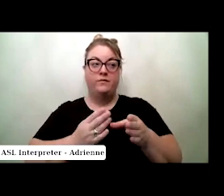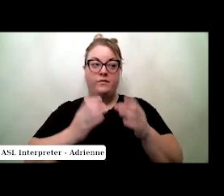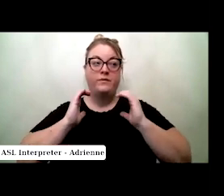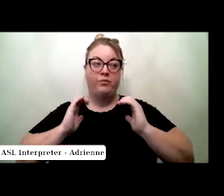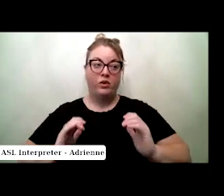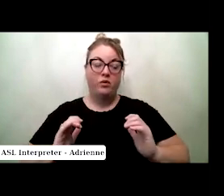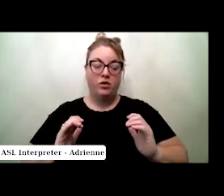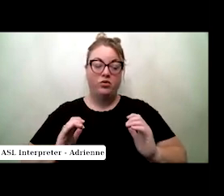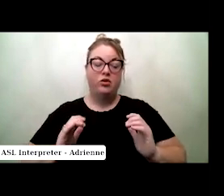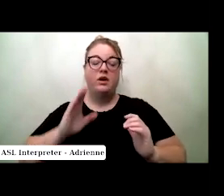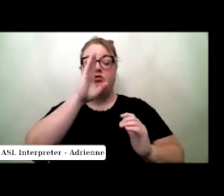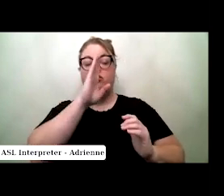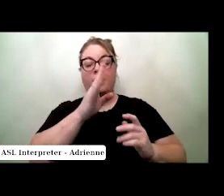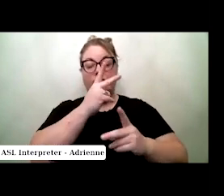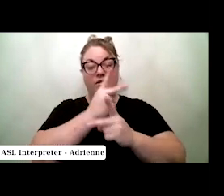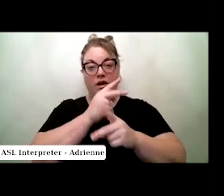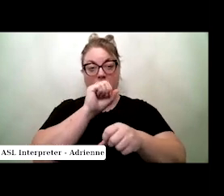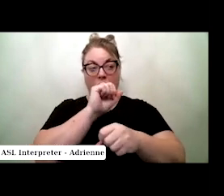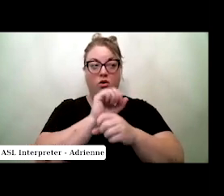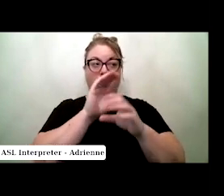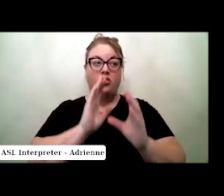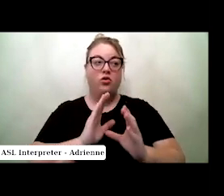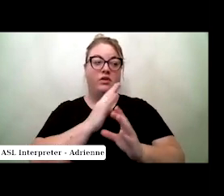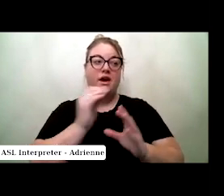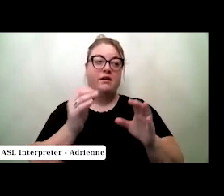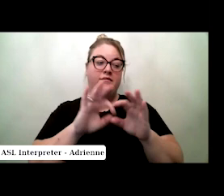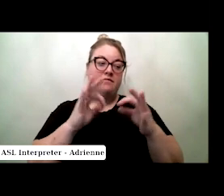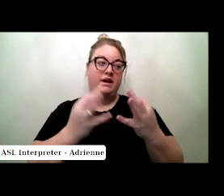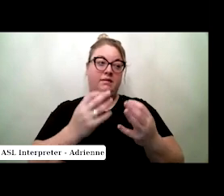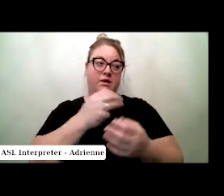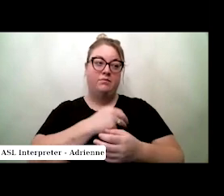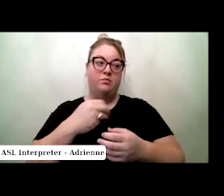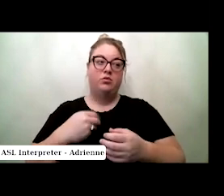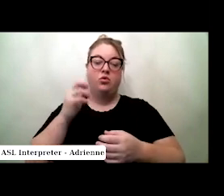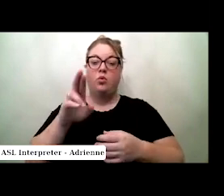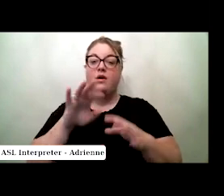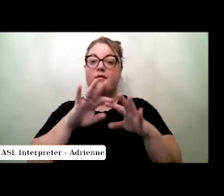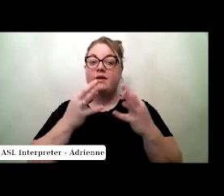Direct Care Workers. And family members or family caregivers.